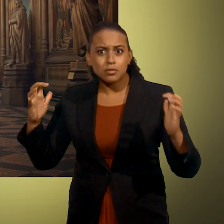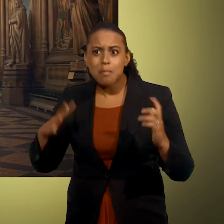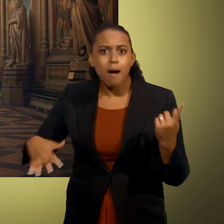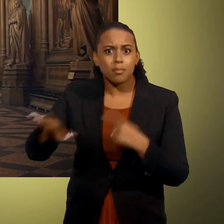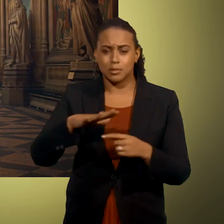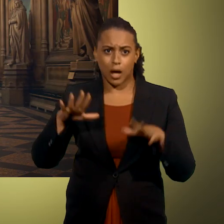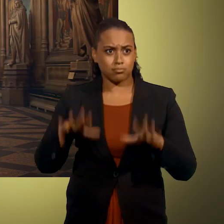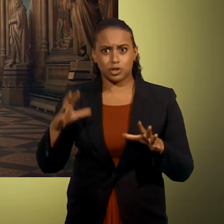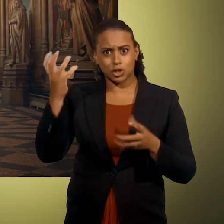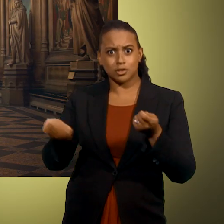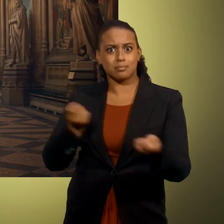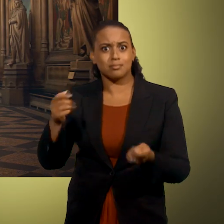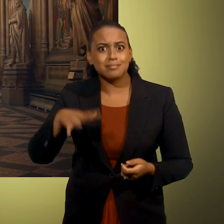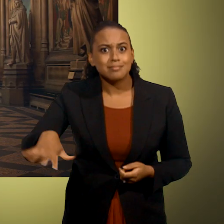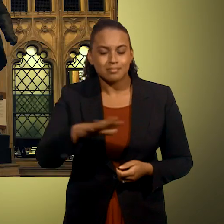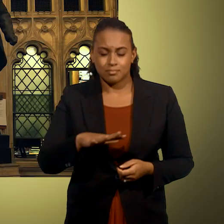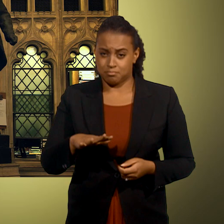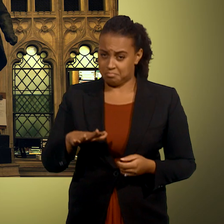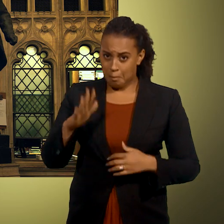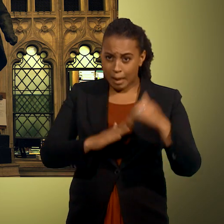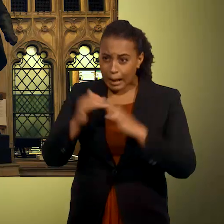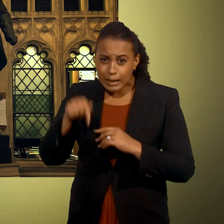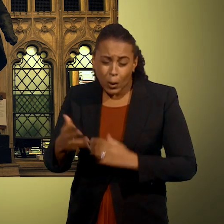These are historic buildings and it would be easy to think, with some parts of the Palace